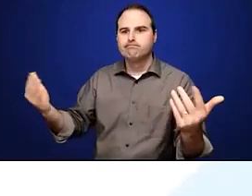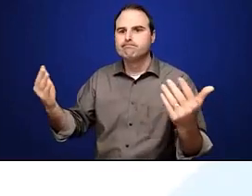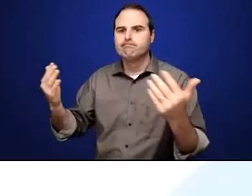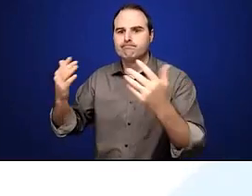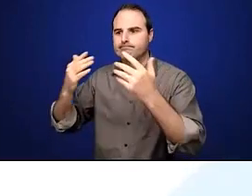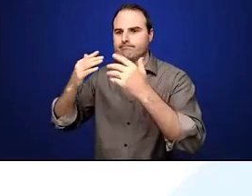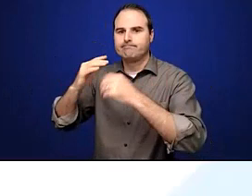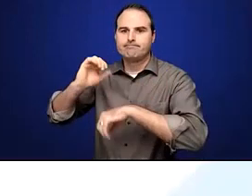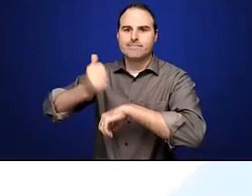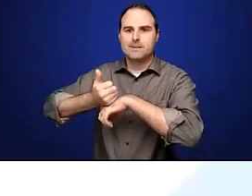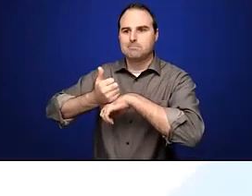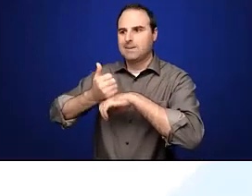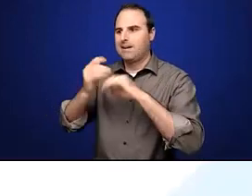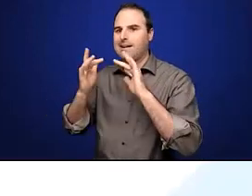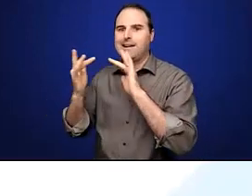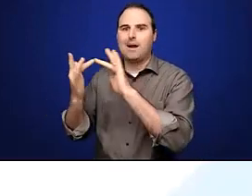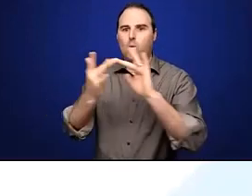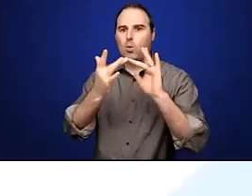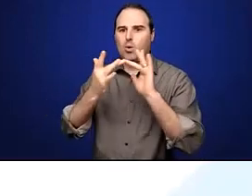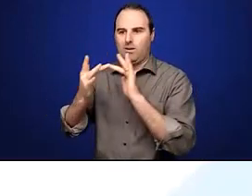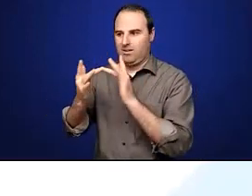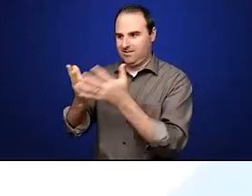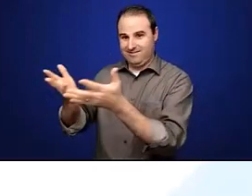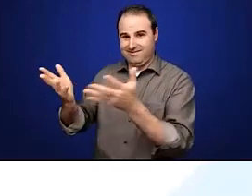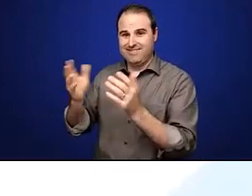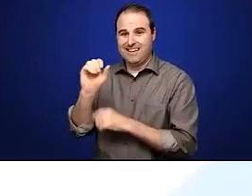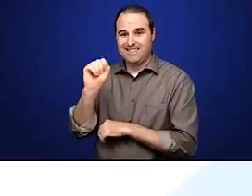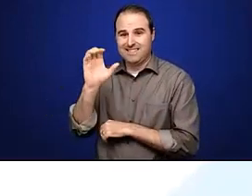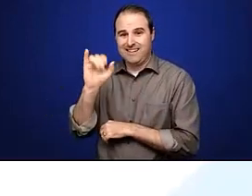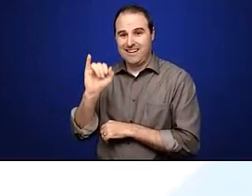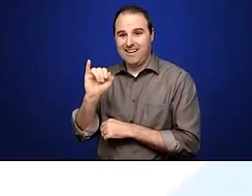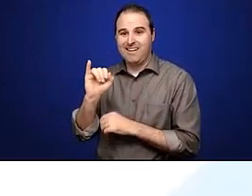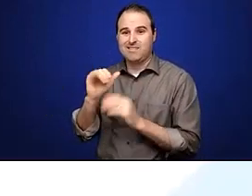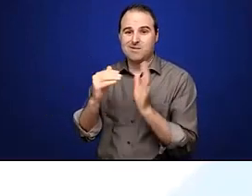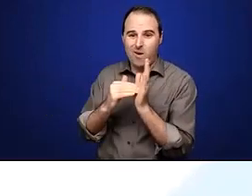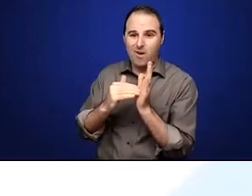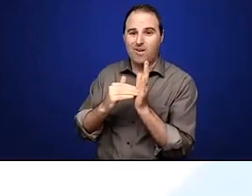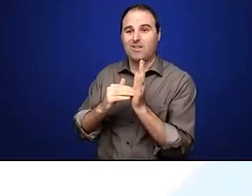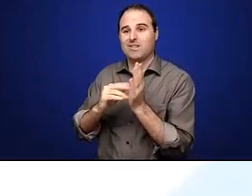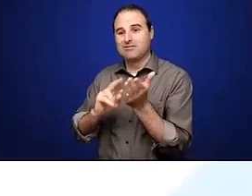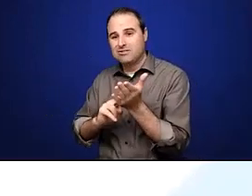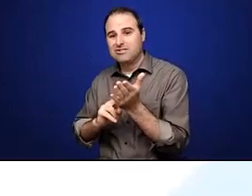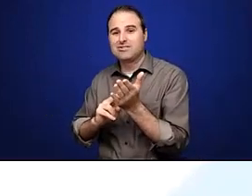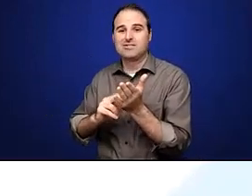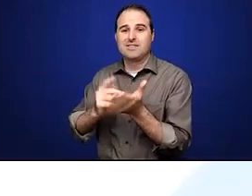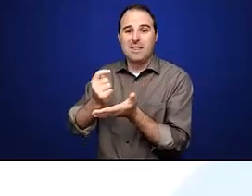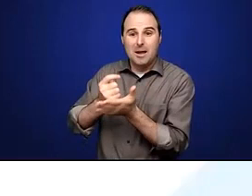clinicians and people's lived experience. So to link both just the Interior itself